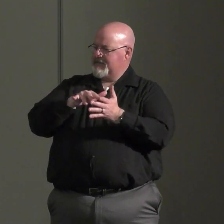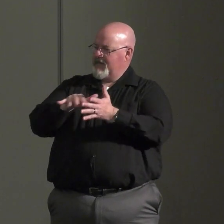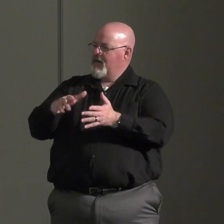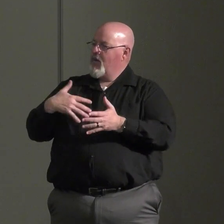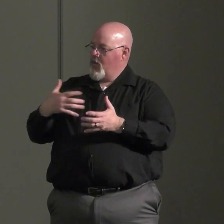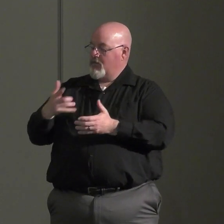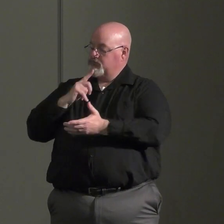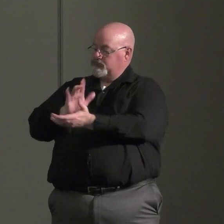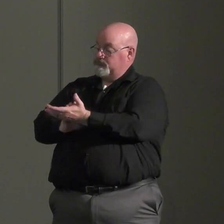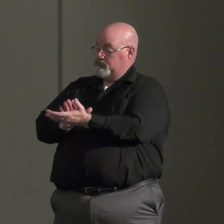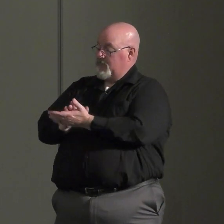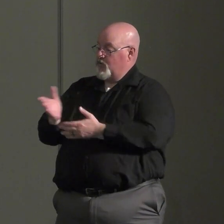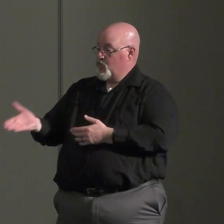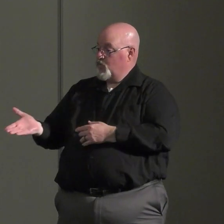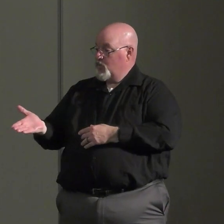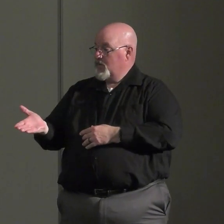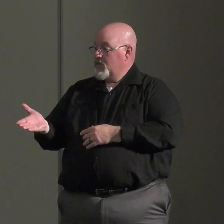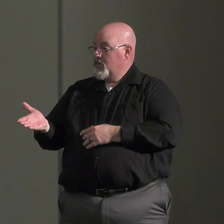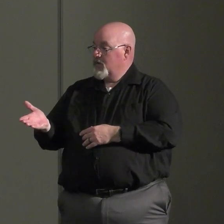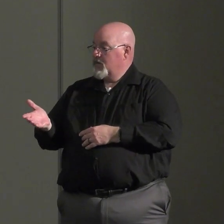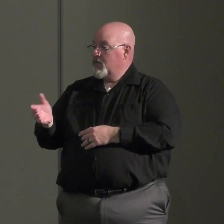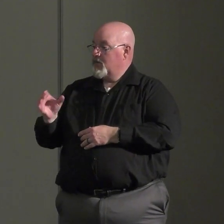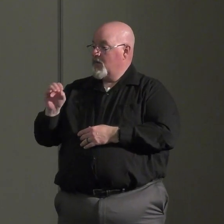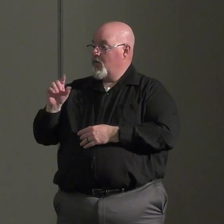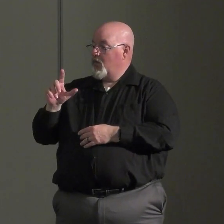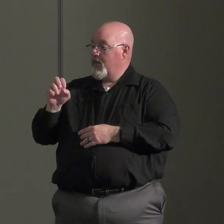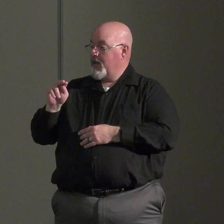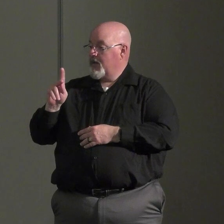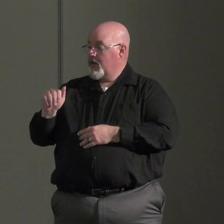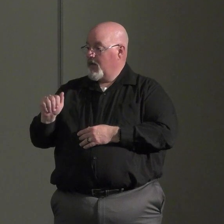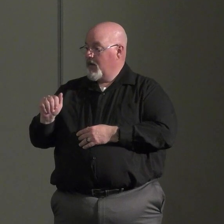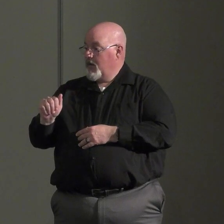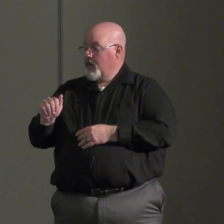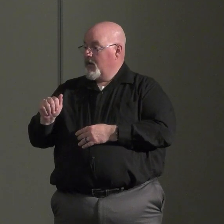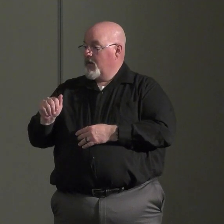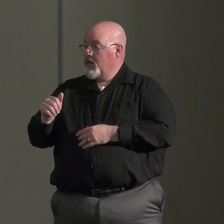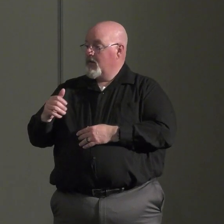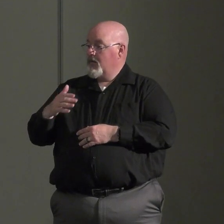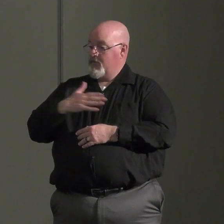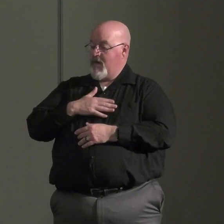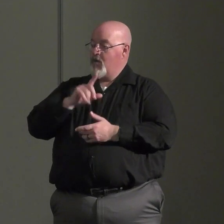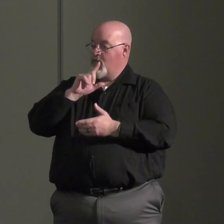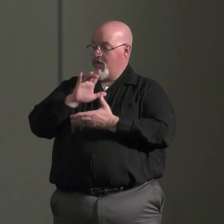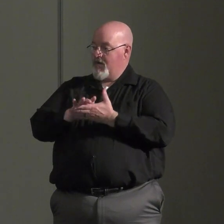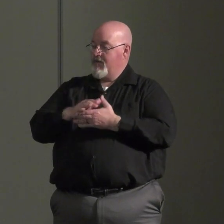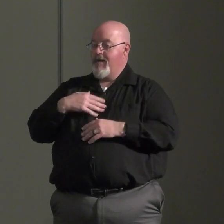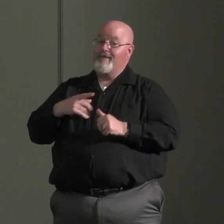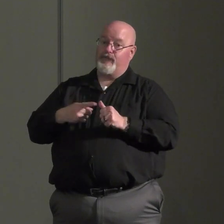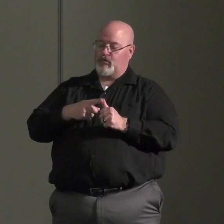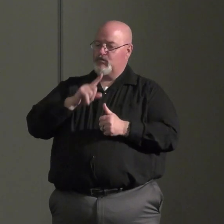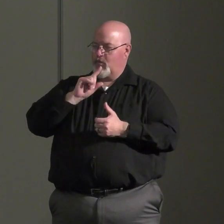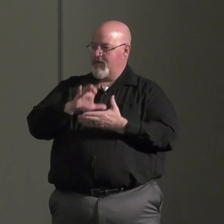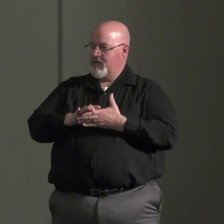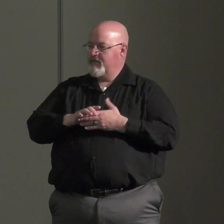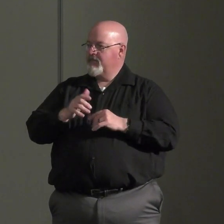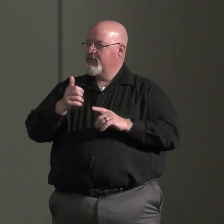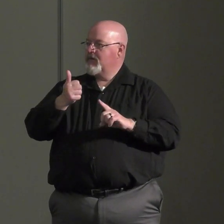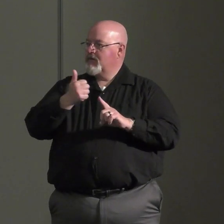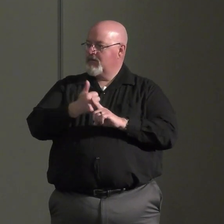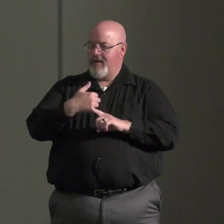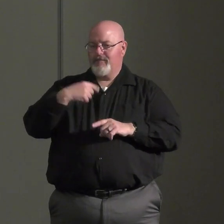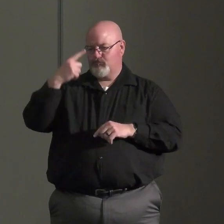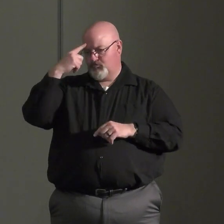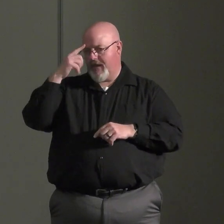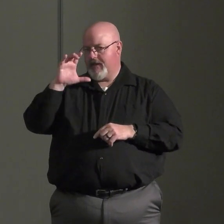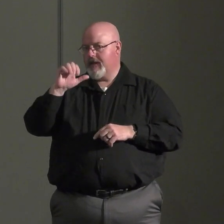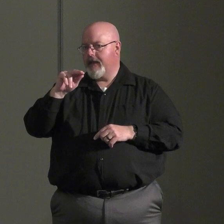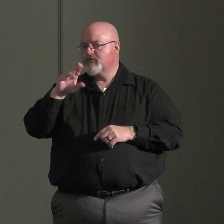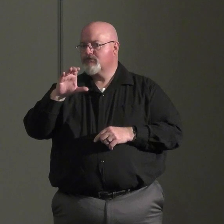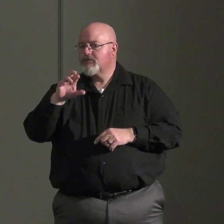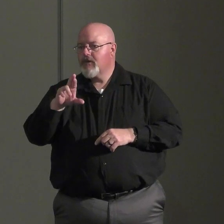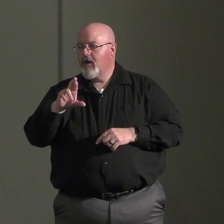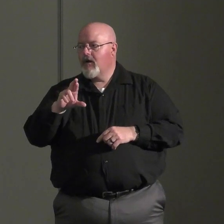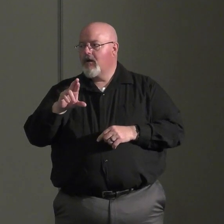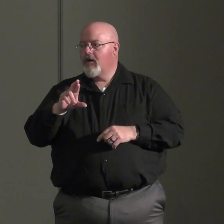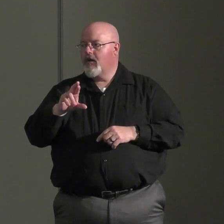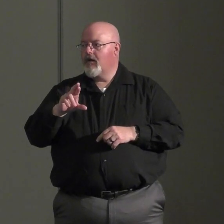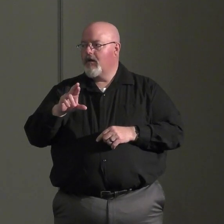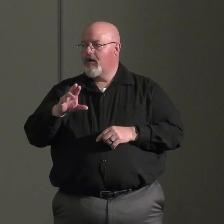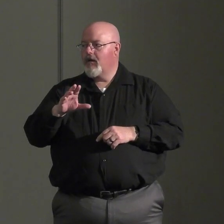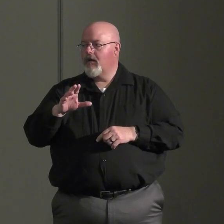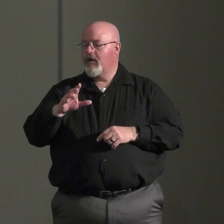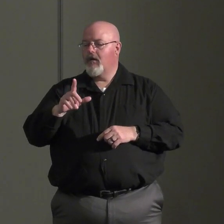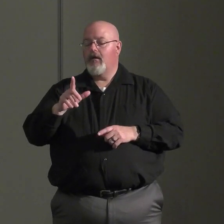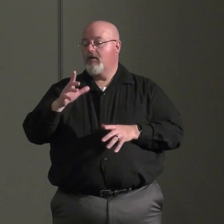compliment you on that Olenka my wife, my first wife, she had brain cancer. And long story short